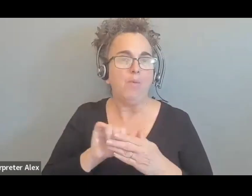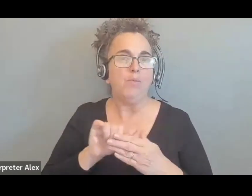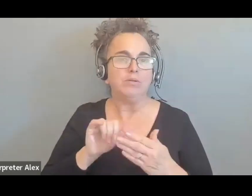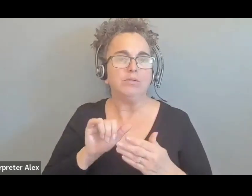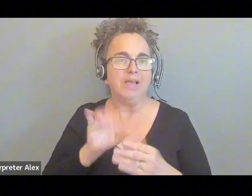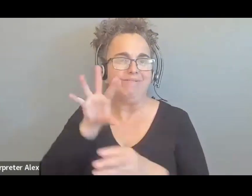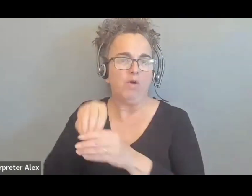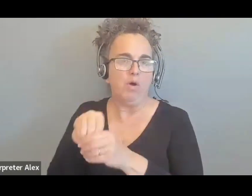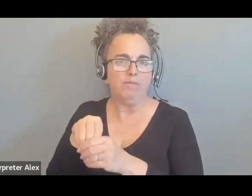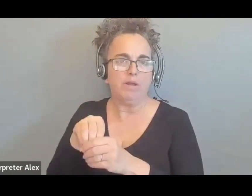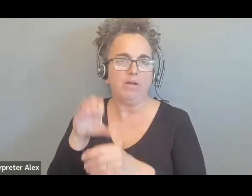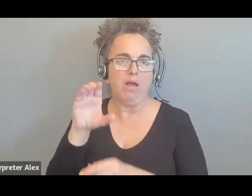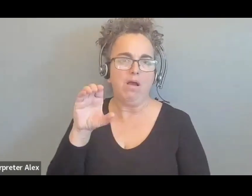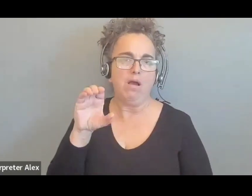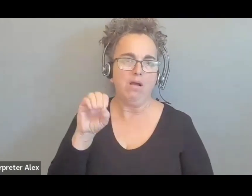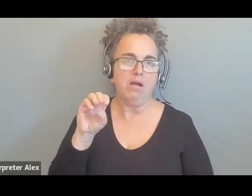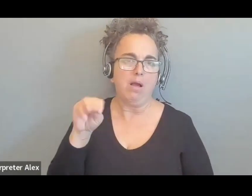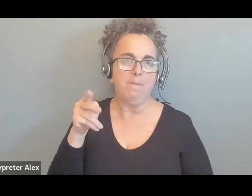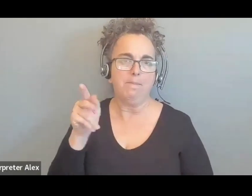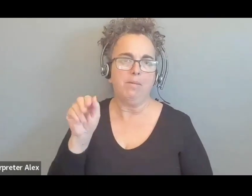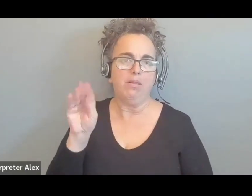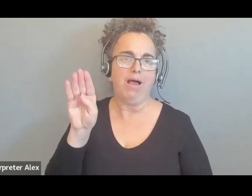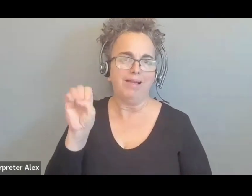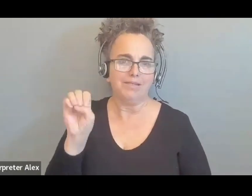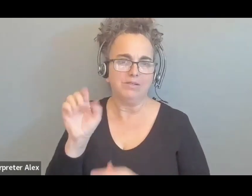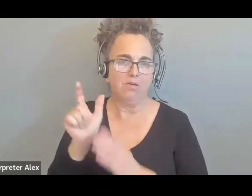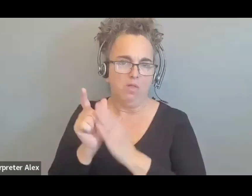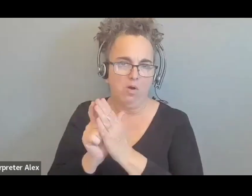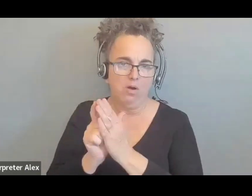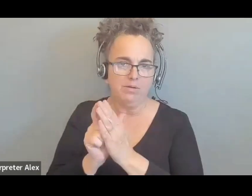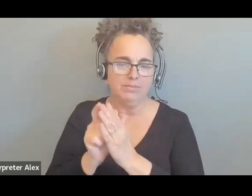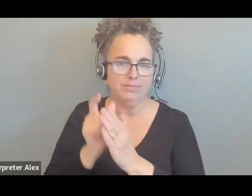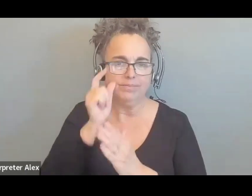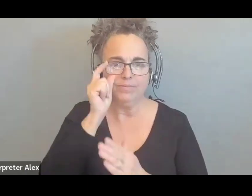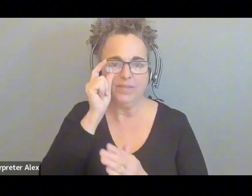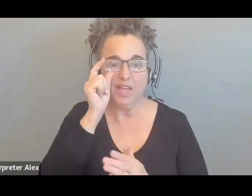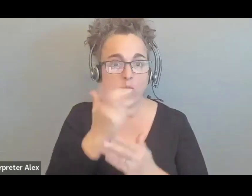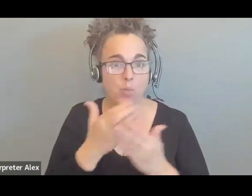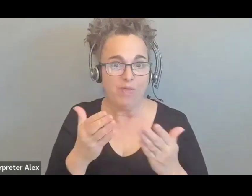and so one of the things that will hold them accountable is policy